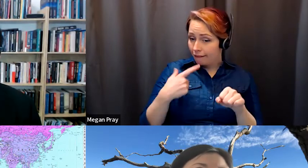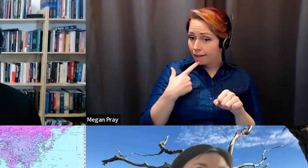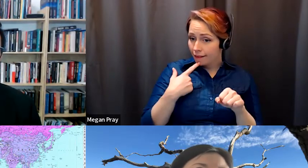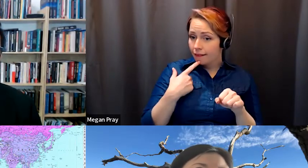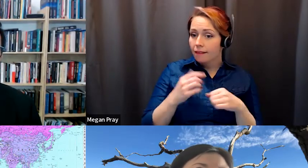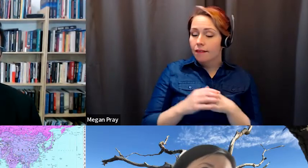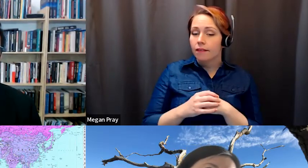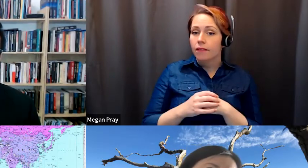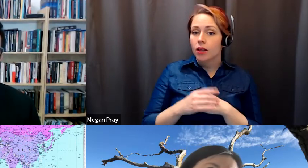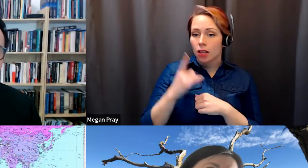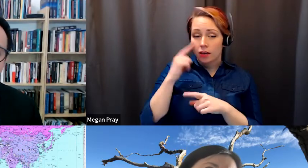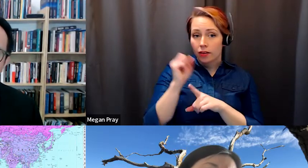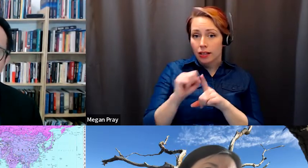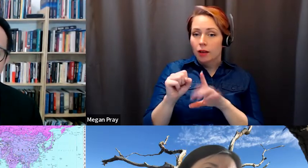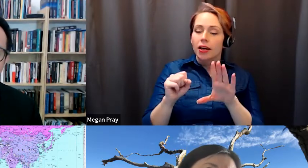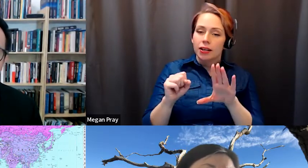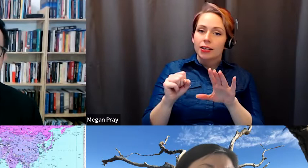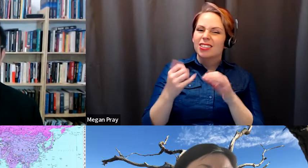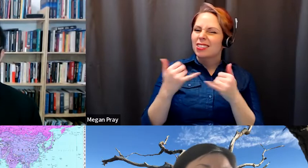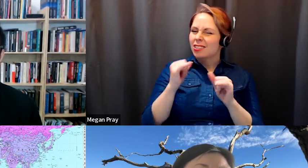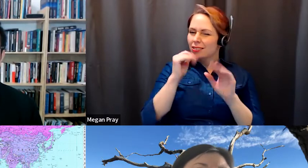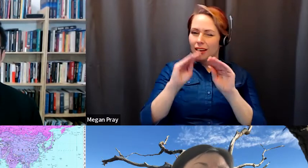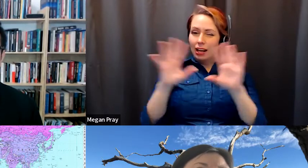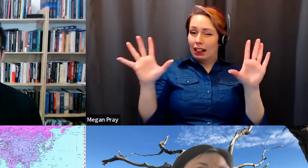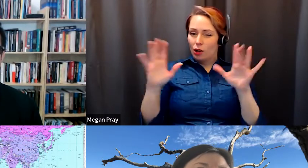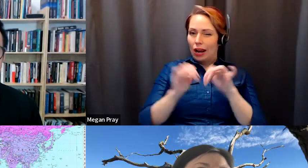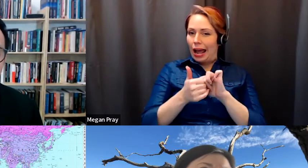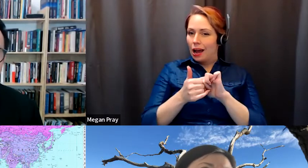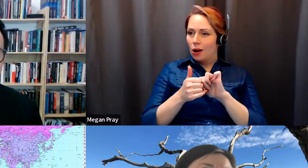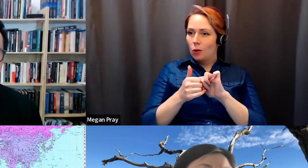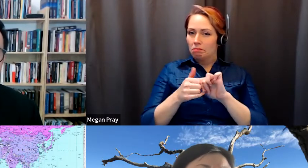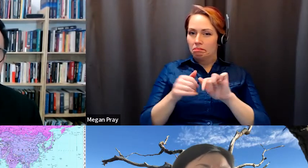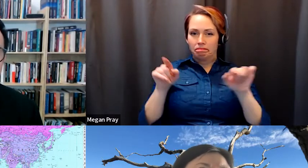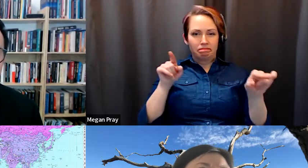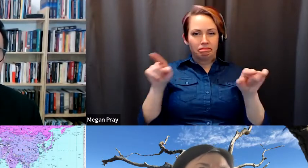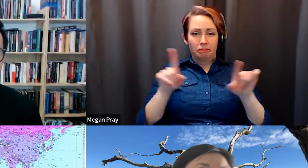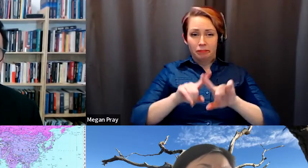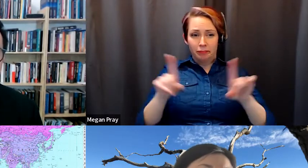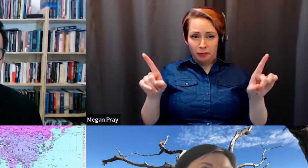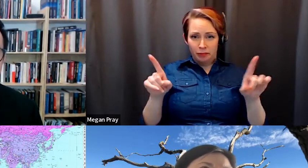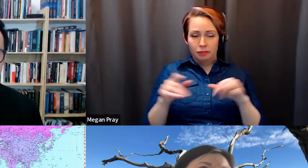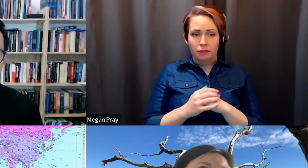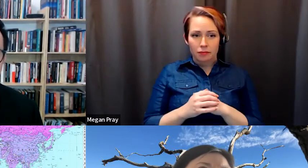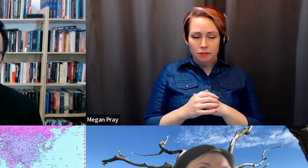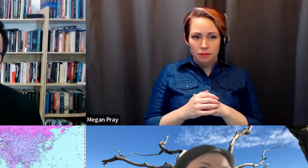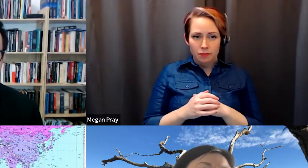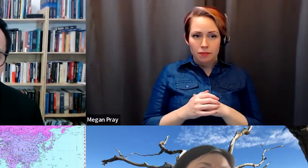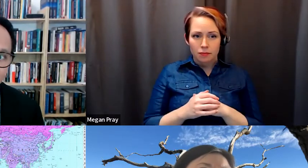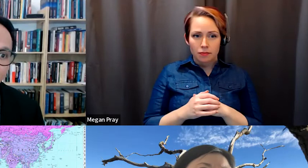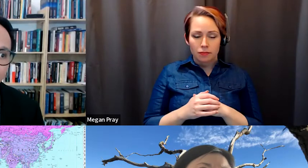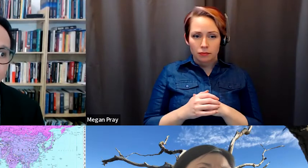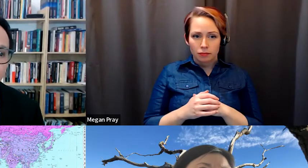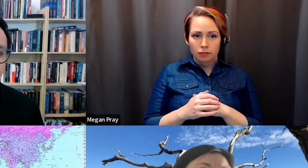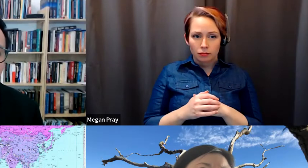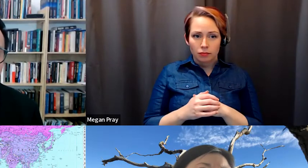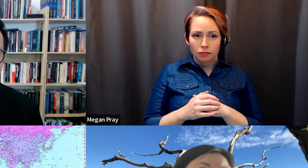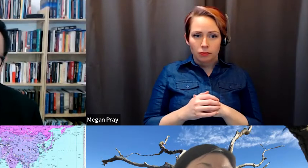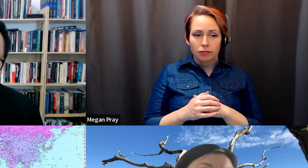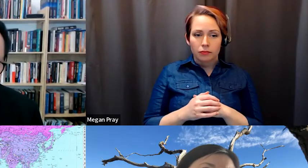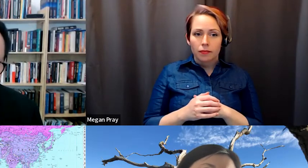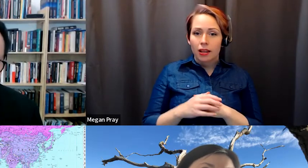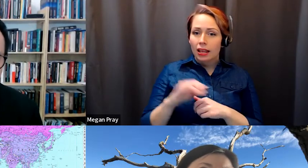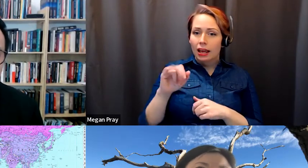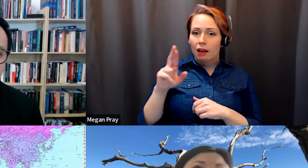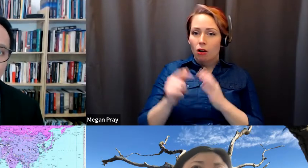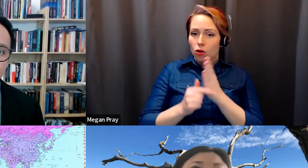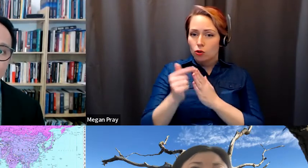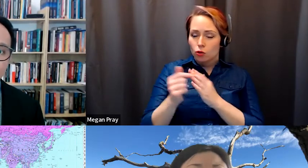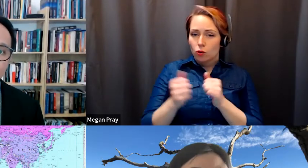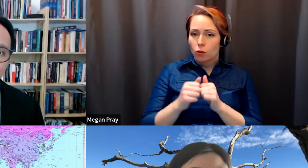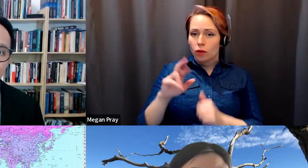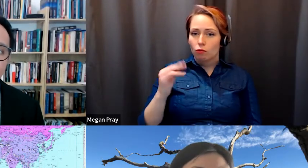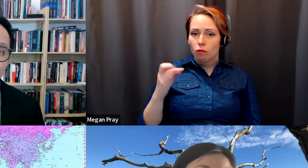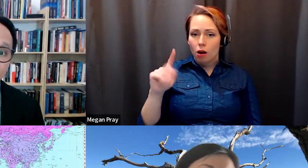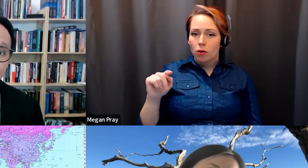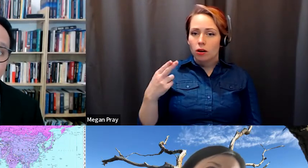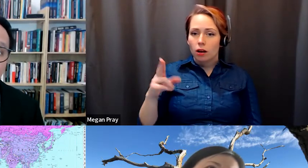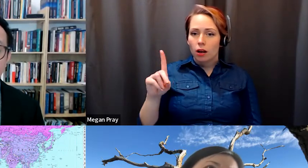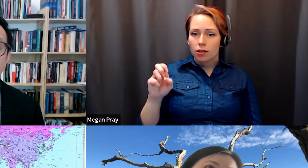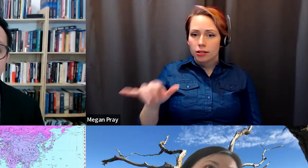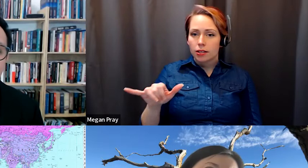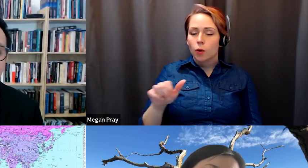Salvador Santino Regilme: In the case of it's still unclear to me how they differ I I bought could publish an article in the international spectator sudden I our journal would have recorded see who's working on China Africa relations.